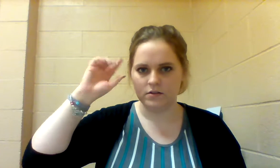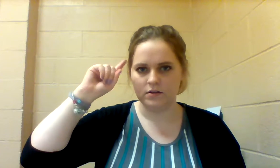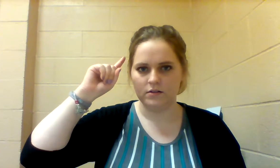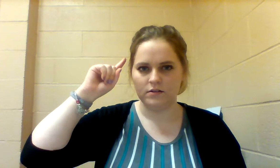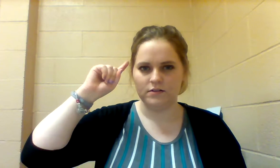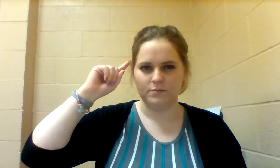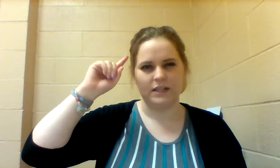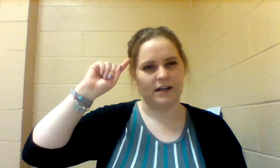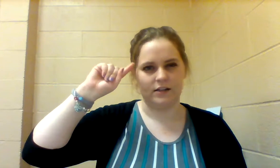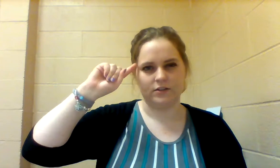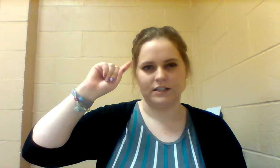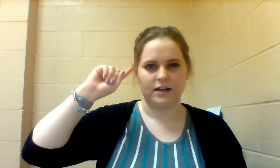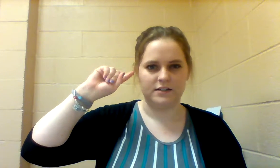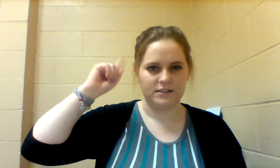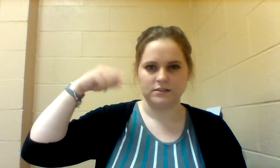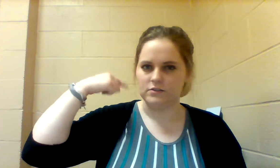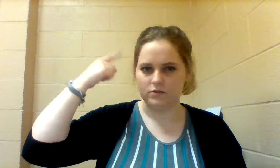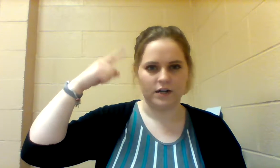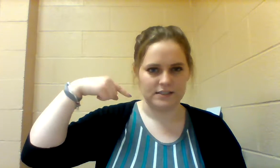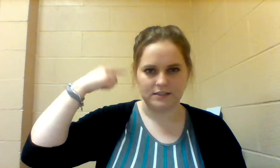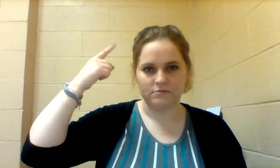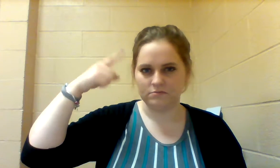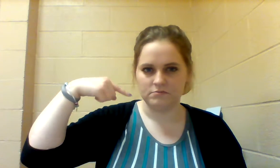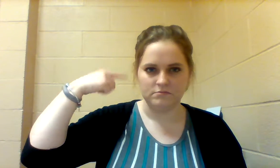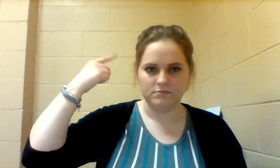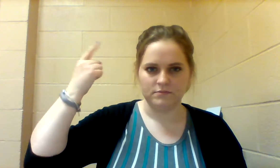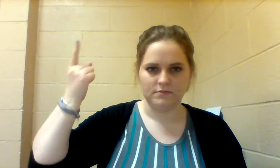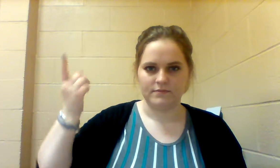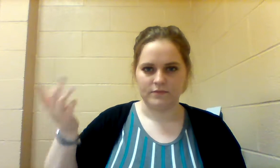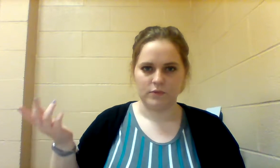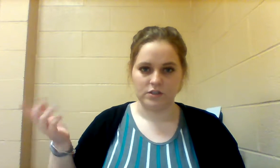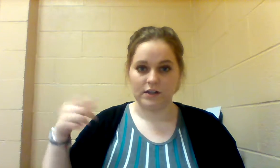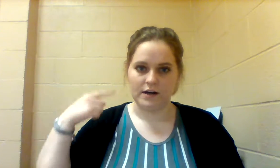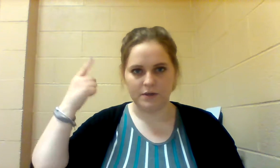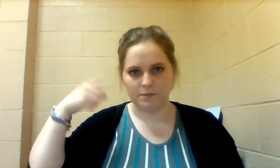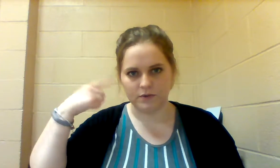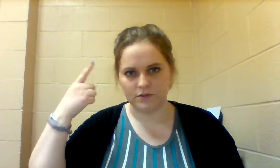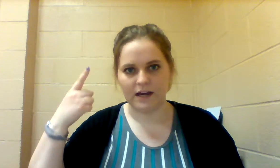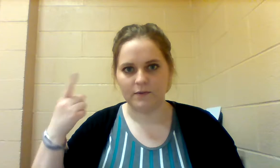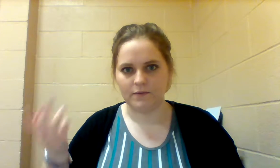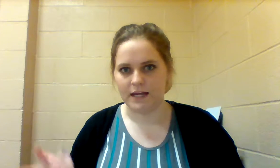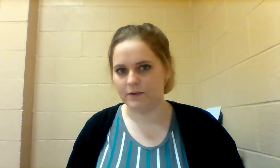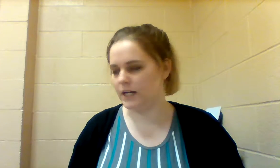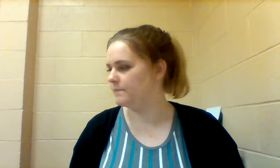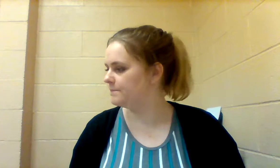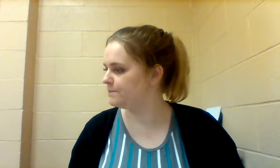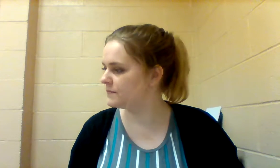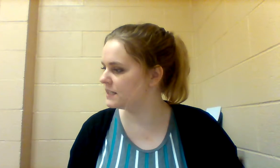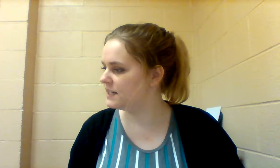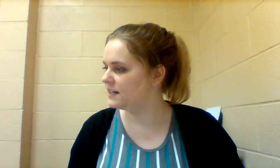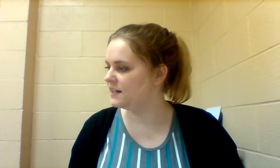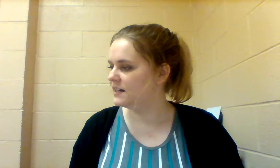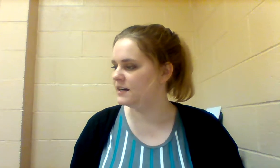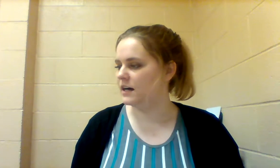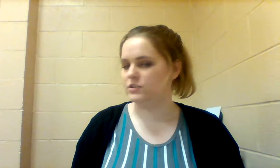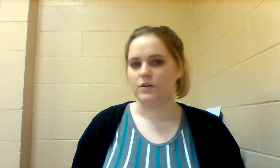a C but that kind of looks like COUSIN, so CRAZY which a lot of people do that anyway